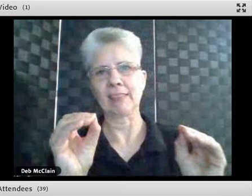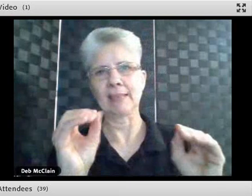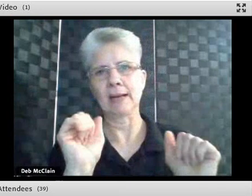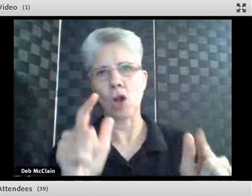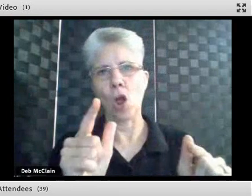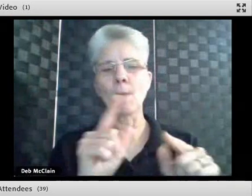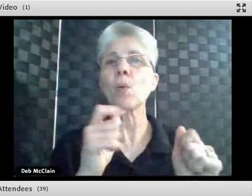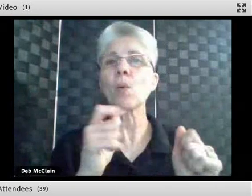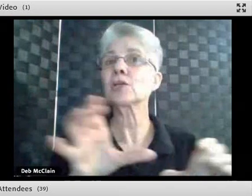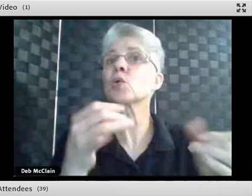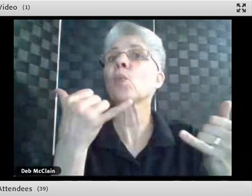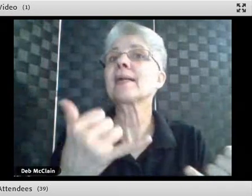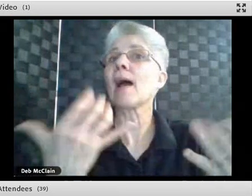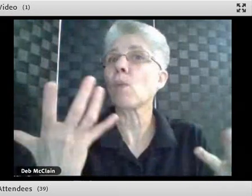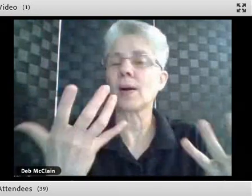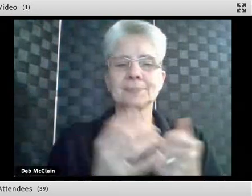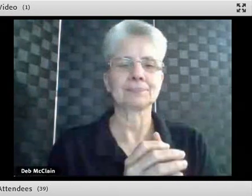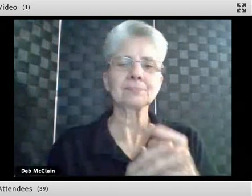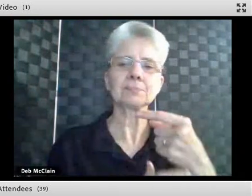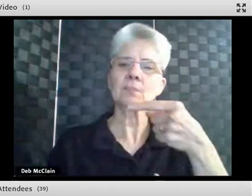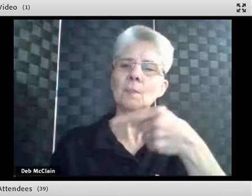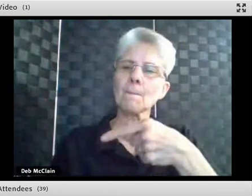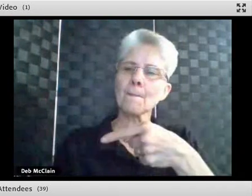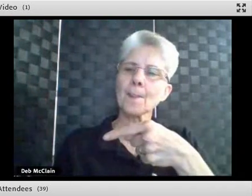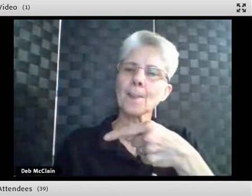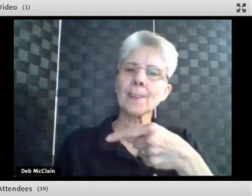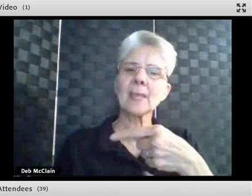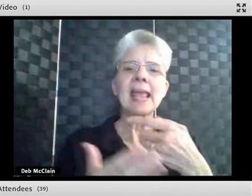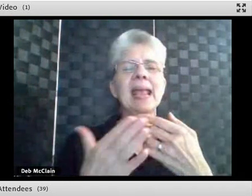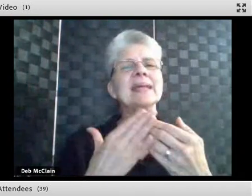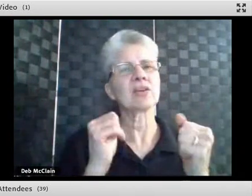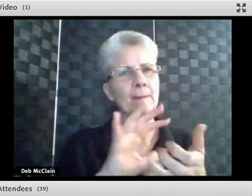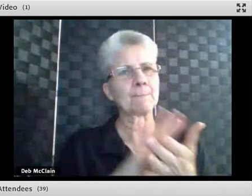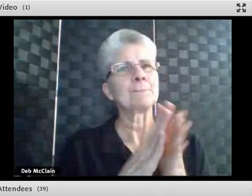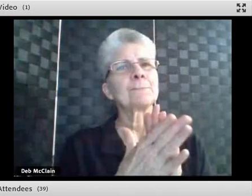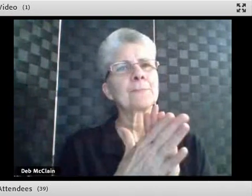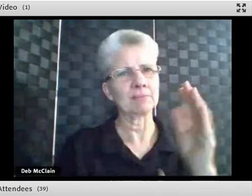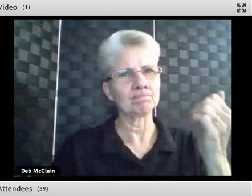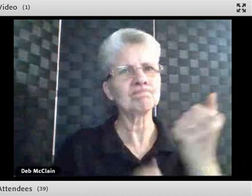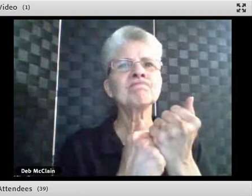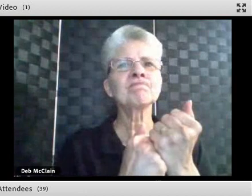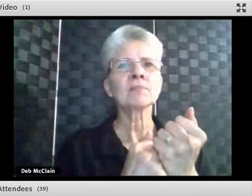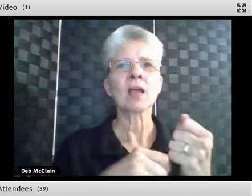but what can you do right now? Well, very easily, you can be proactive.